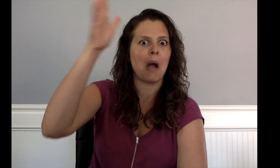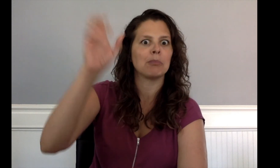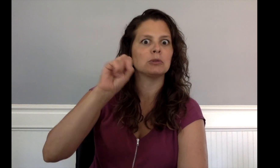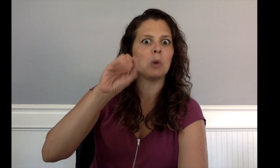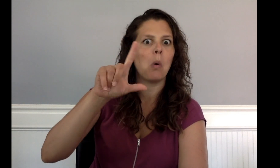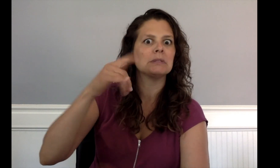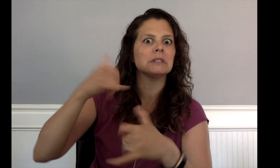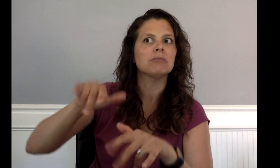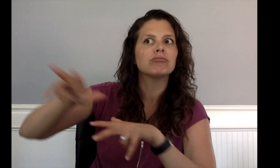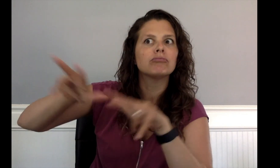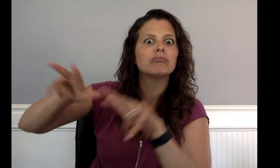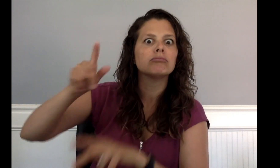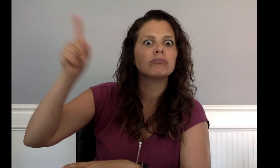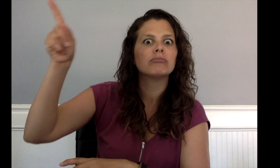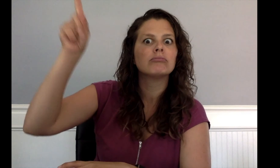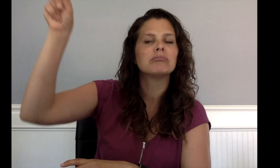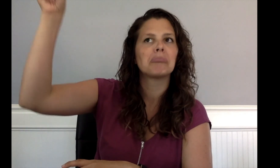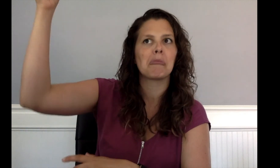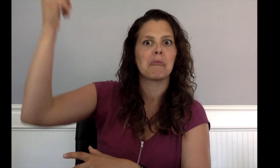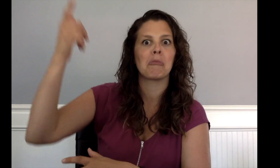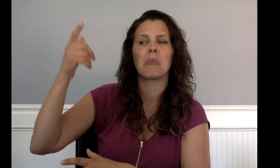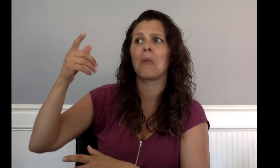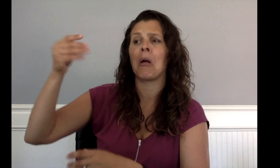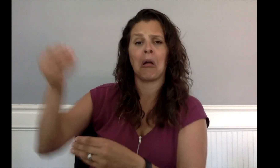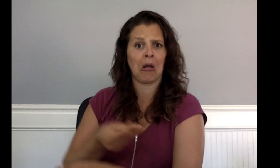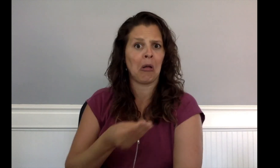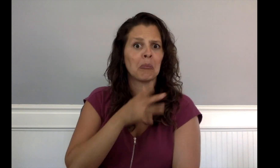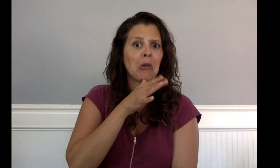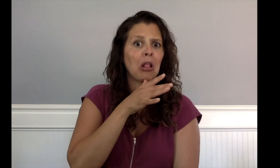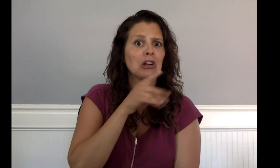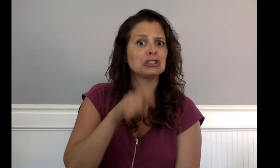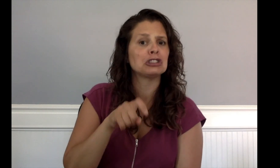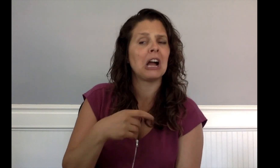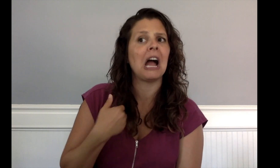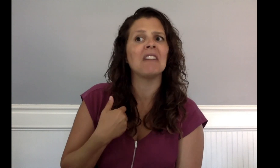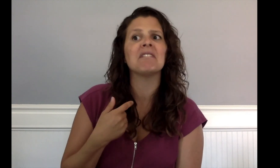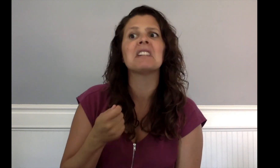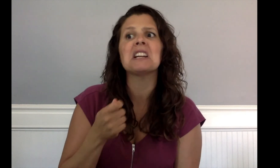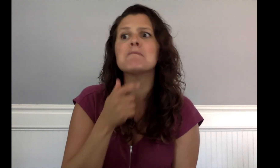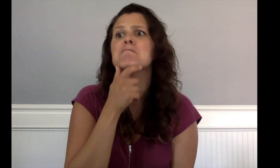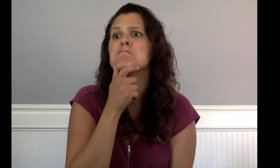since Grandpa Sol wasn’t home yet. And Frog’s mother